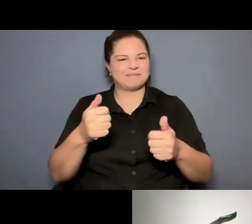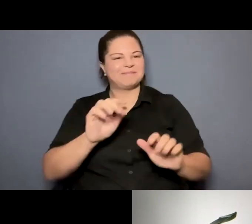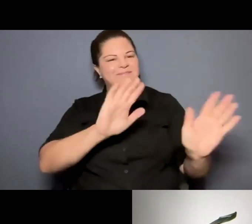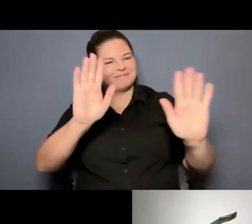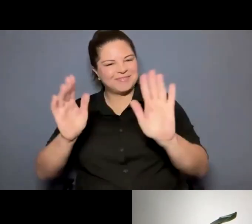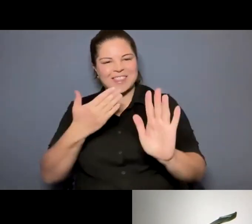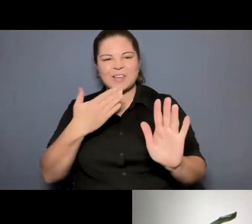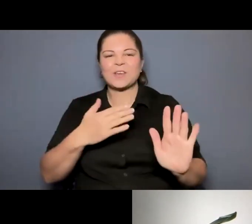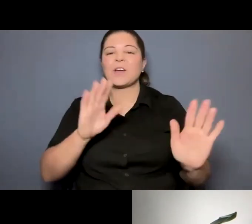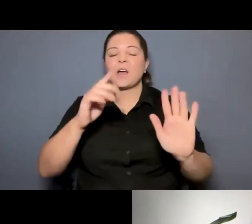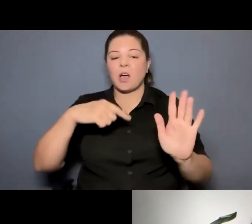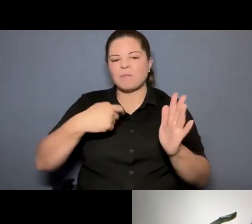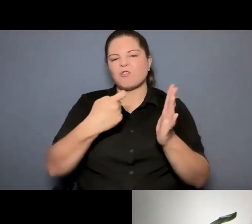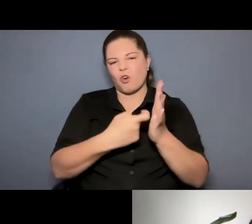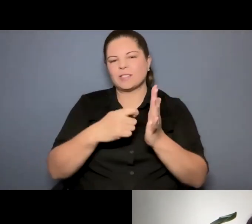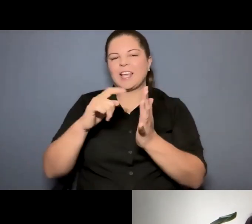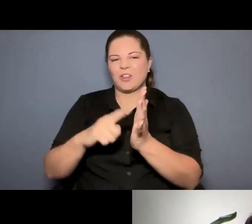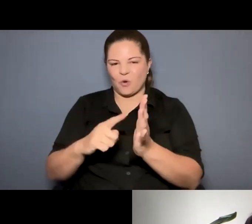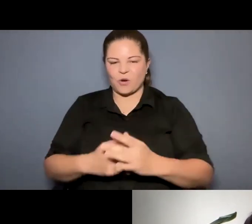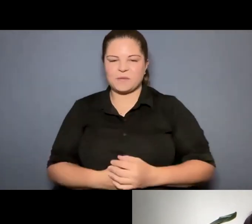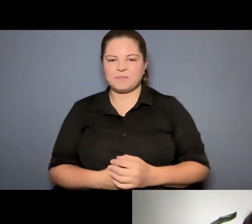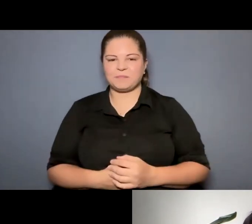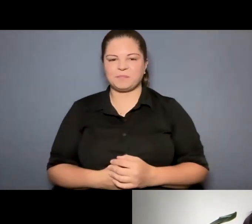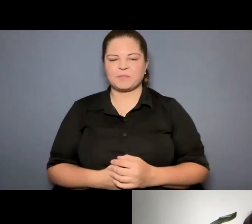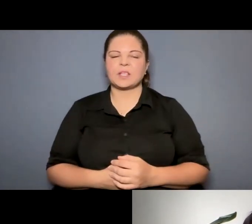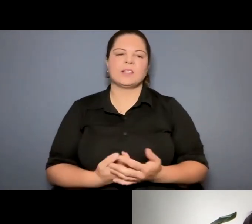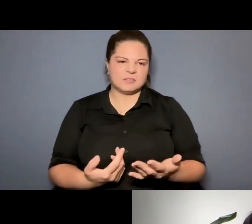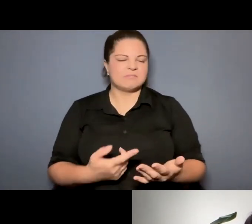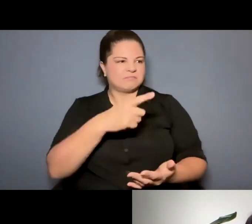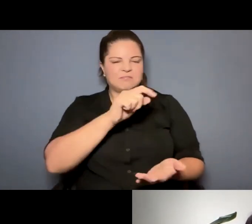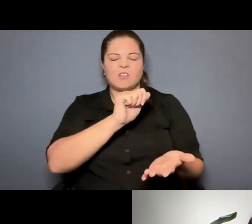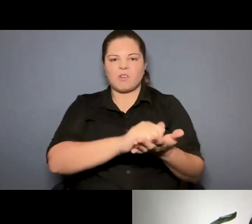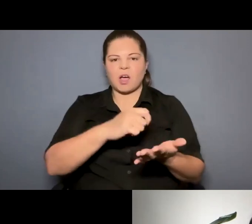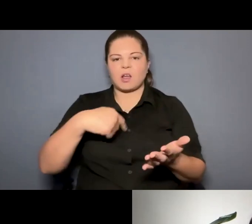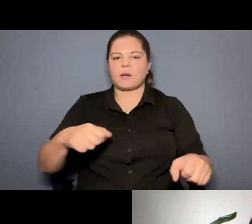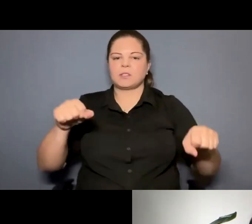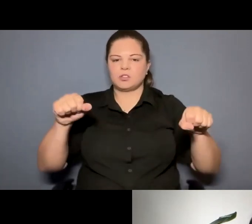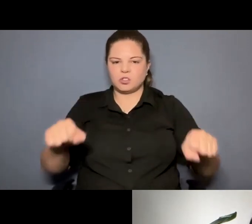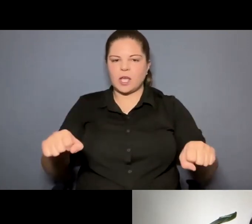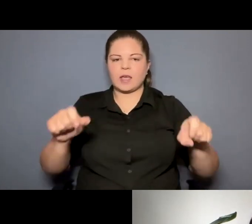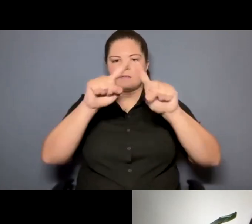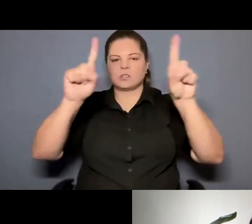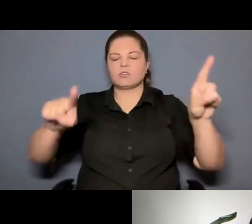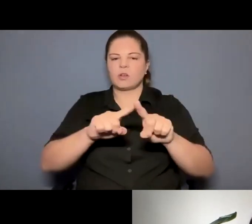I'm Rosie Lourde. As Kate said I am the Chair of Screen Australia's Gender Matters Taskforce but